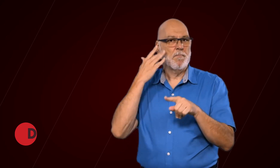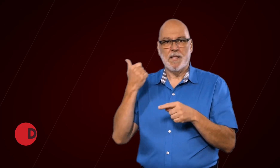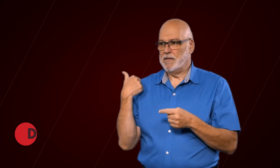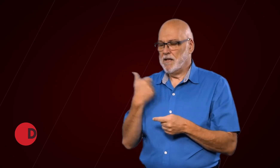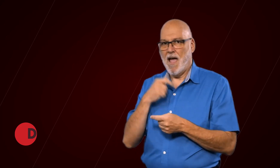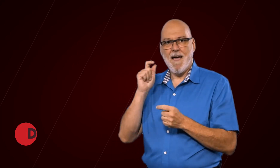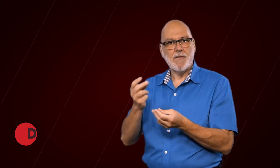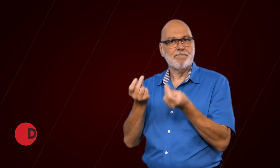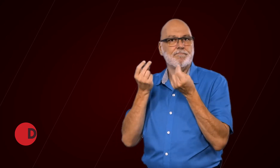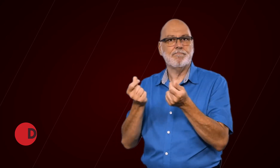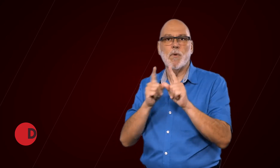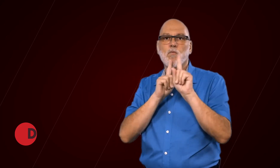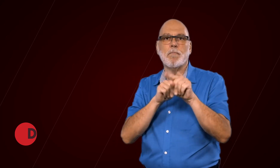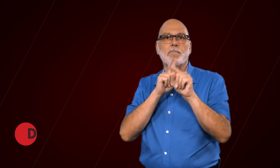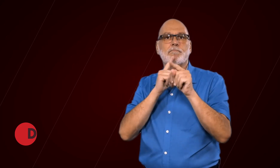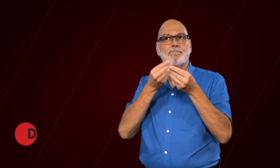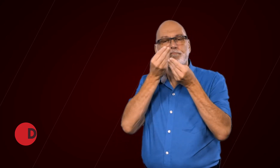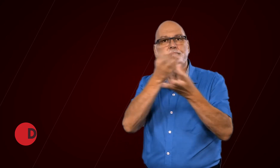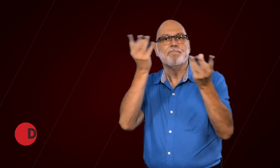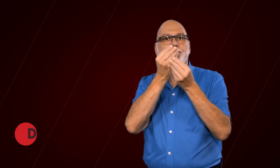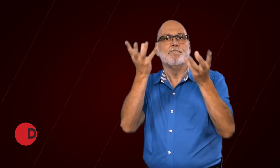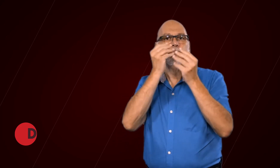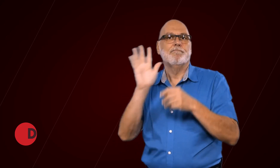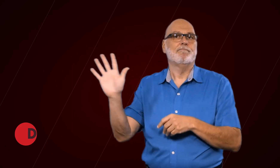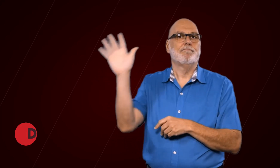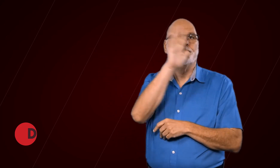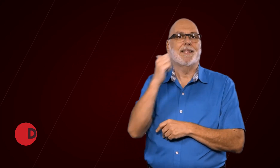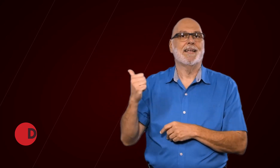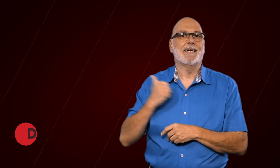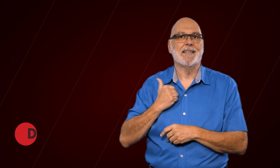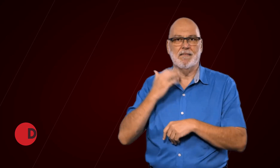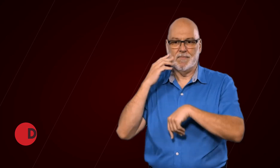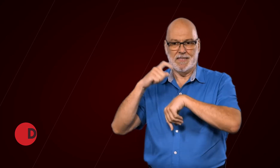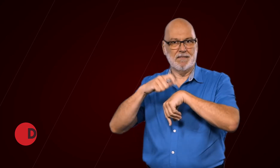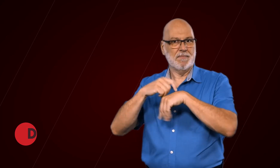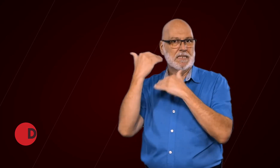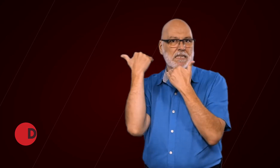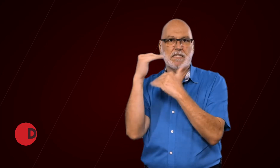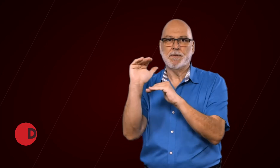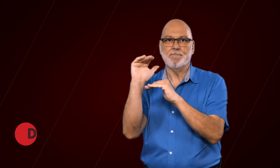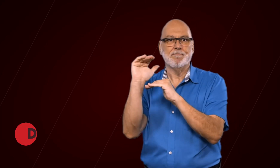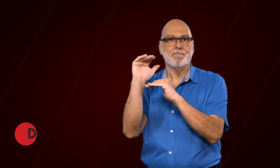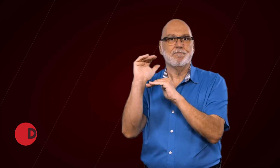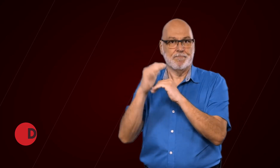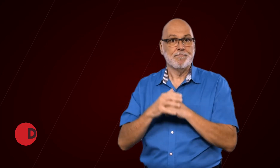keep moving to do the next report with limited time.